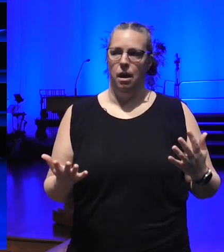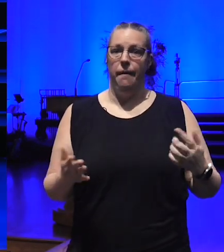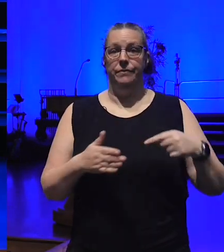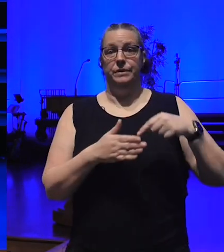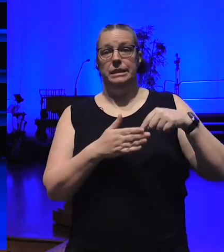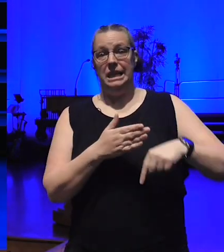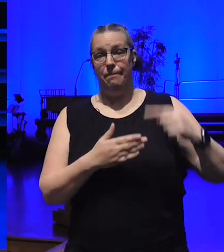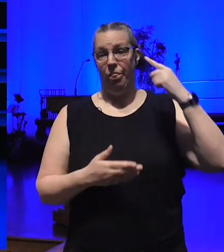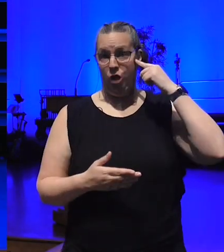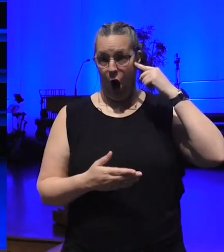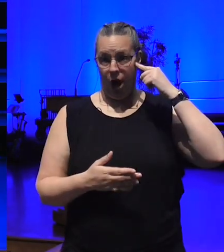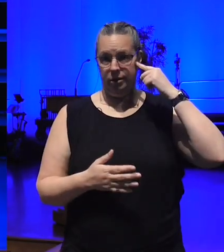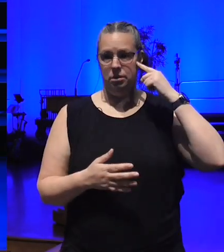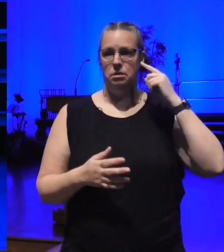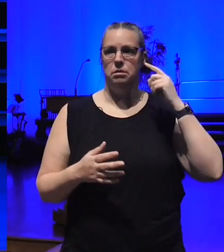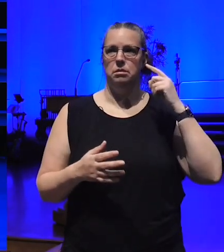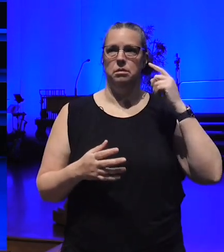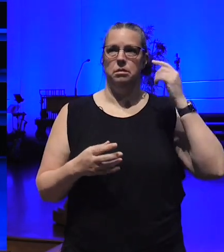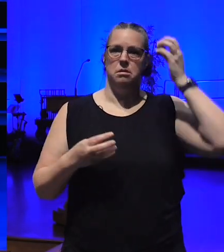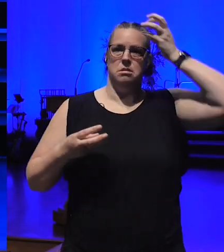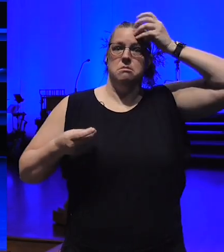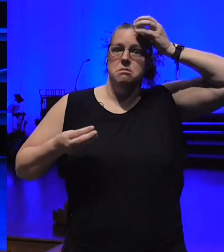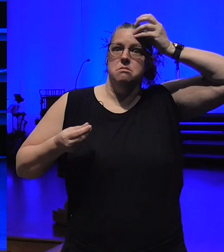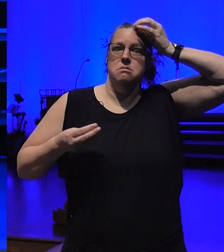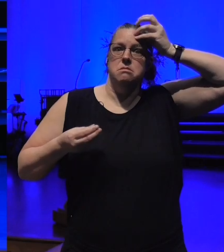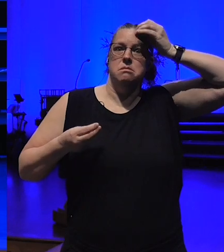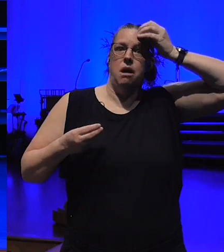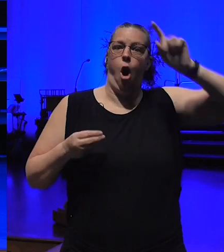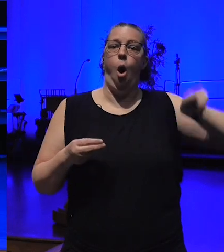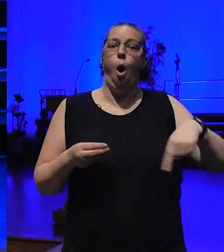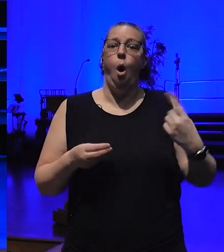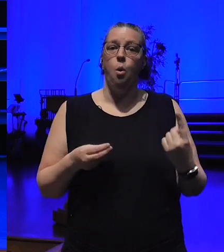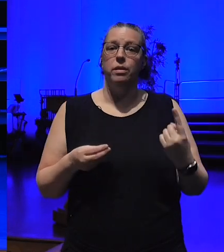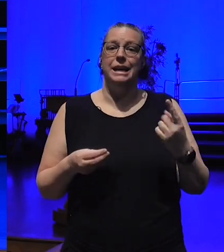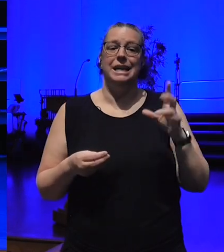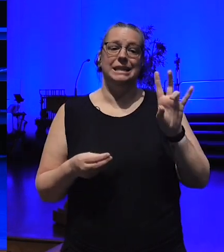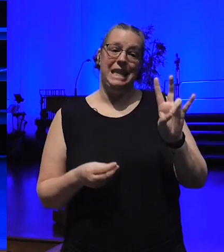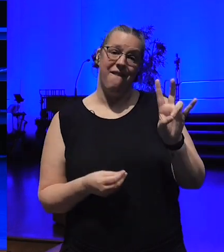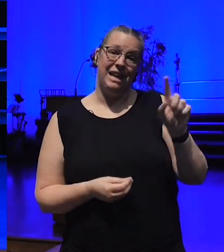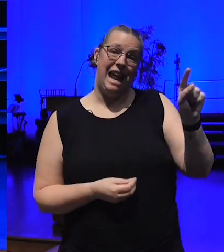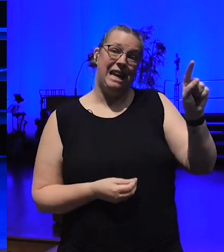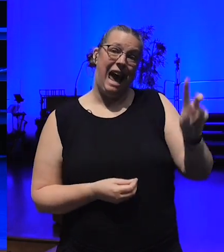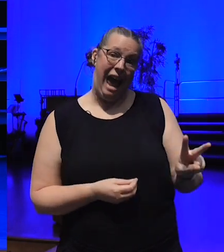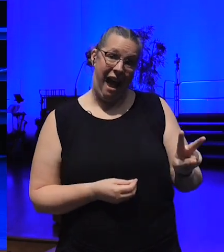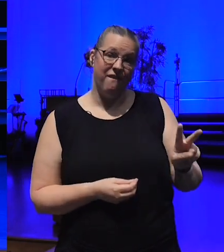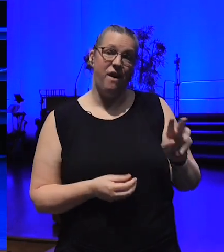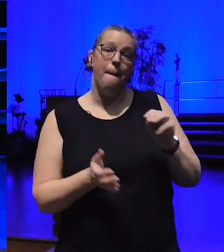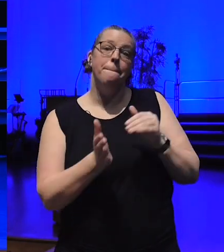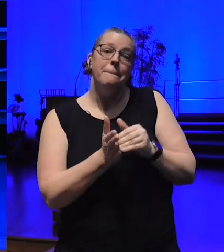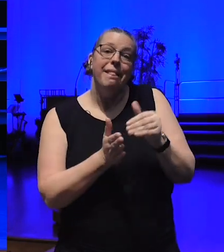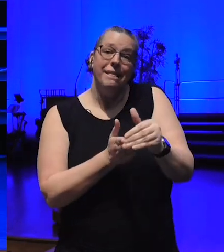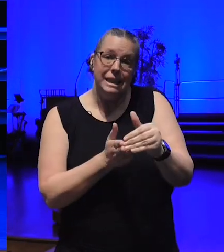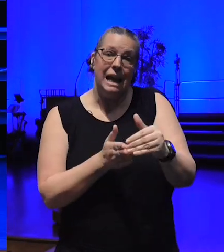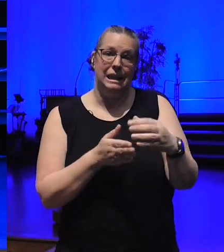thought begins to calculate this and it only takes him 7 and2 million years and so when